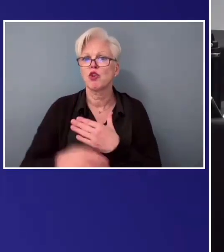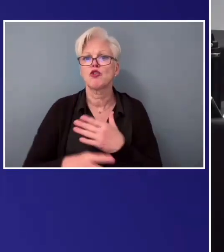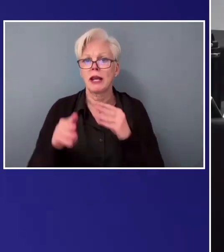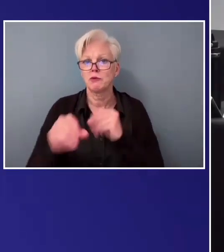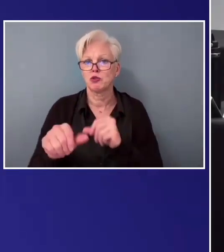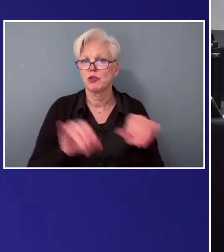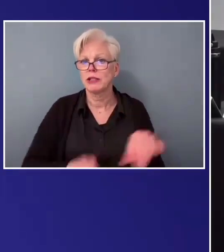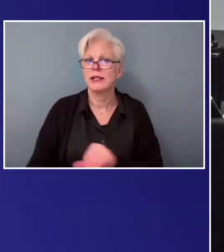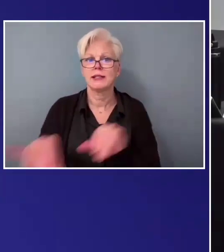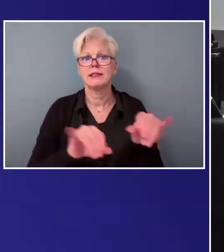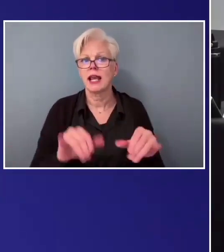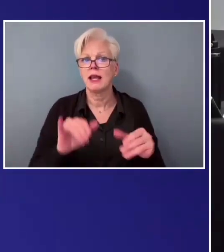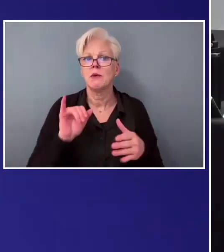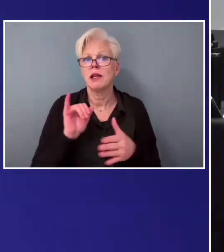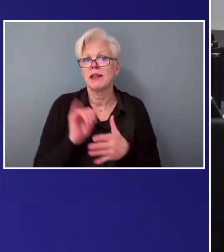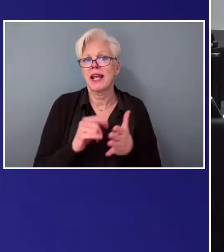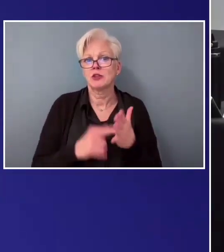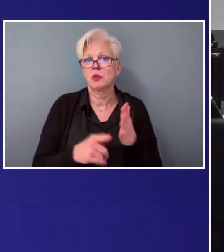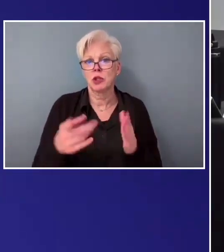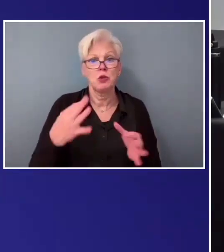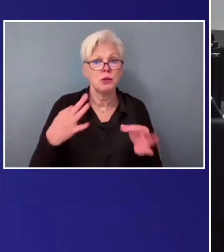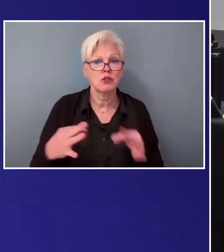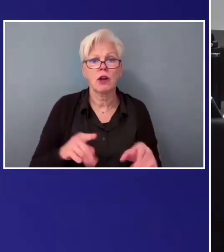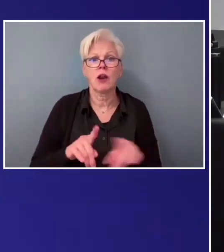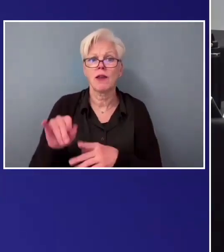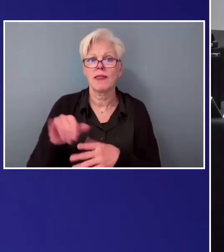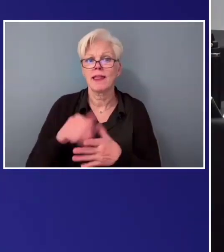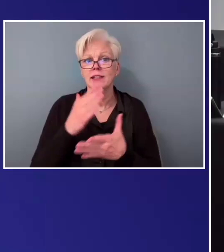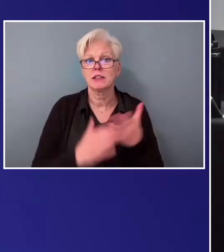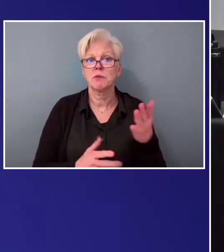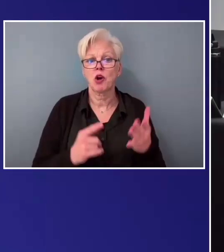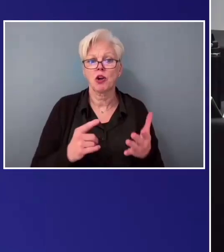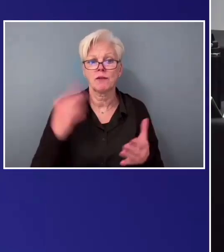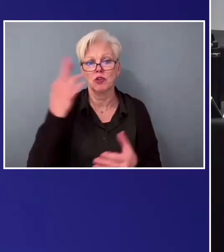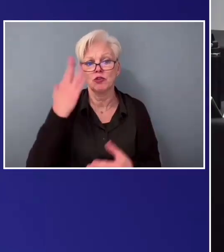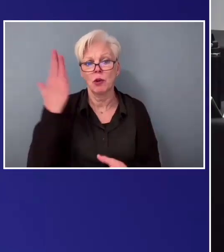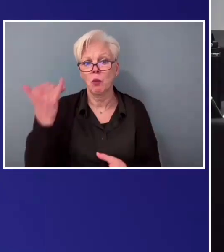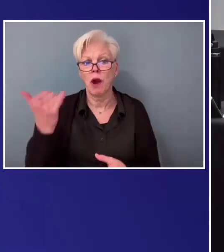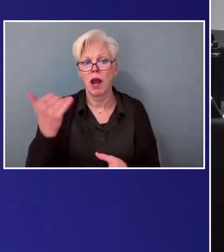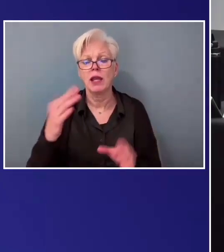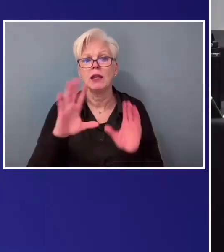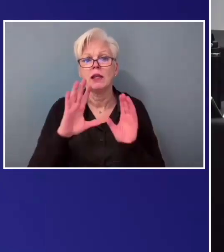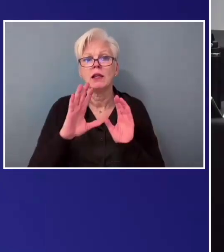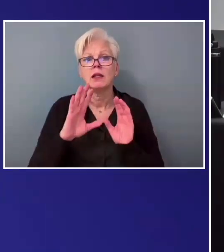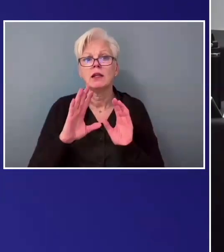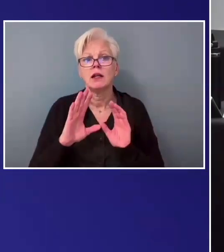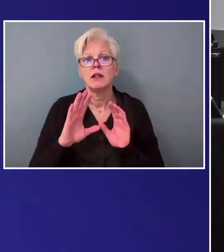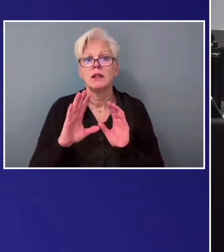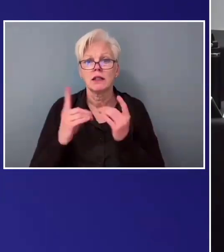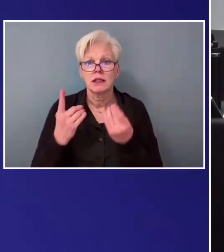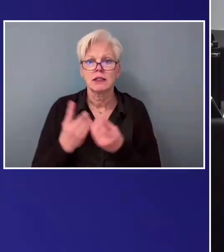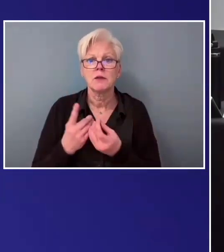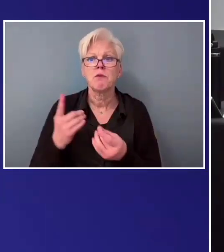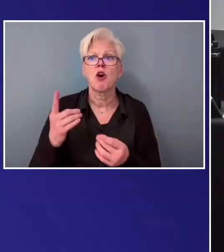And that's -- you know, what you described is also part of why the Department will